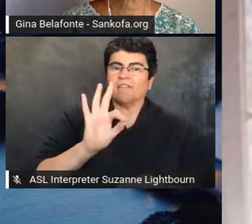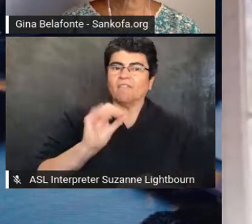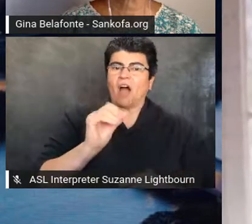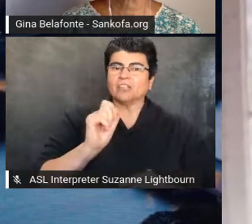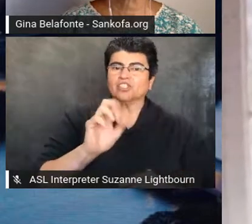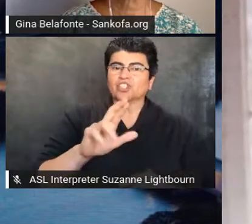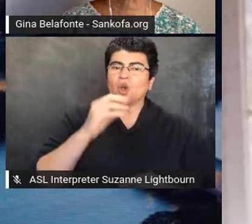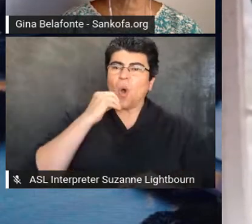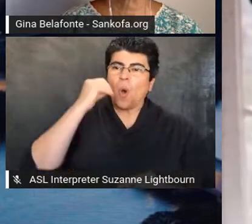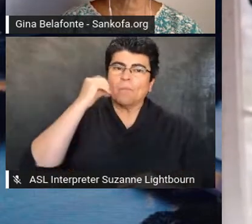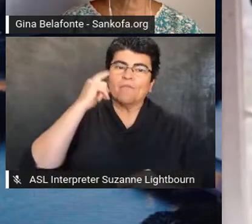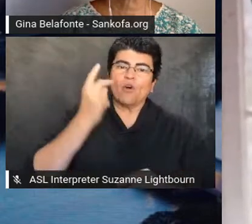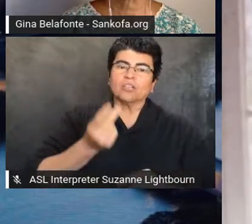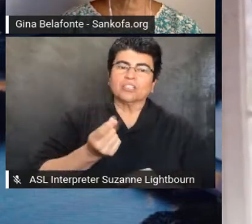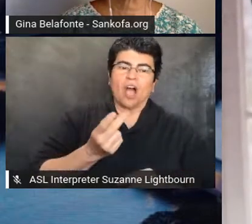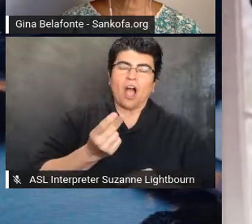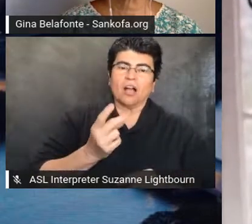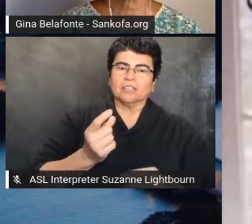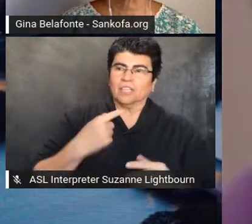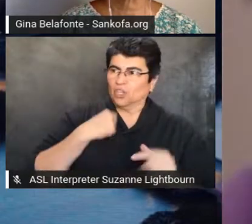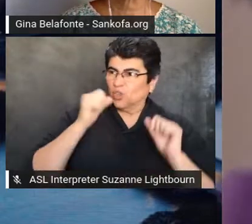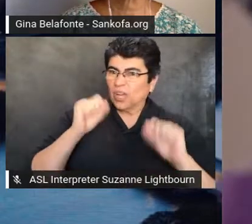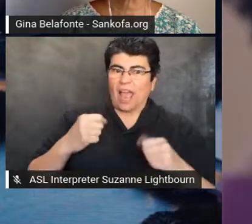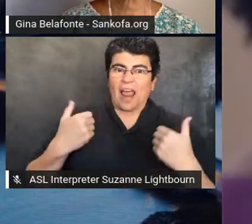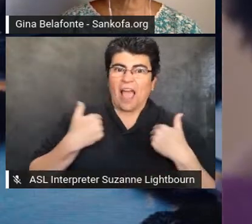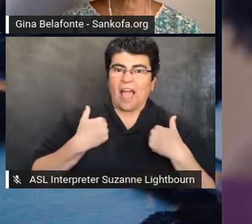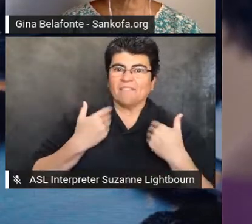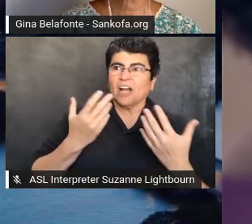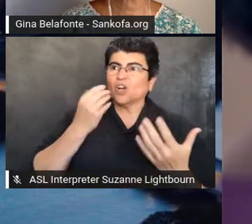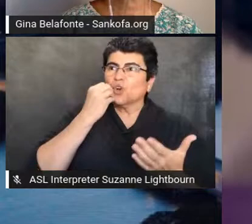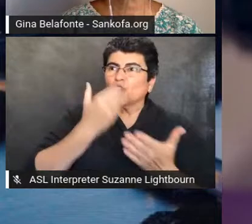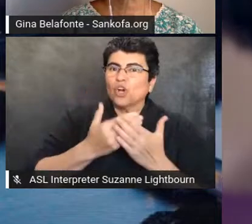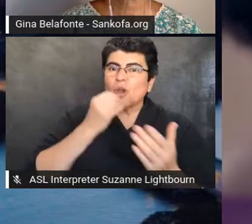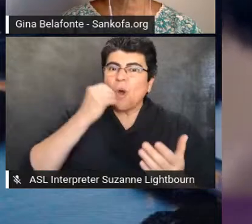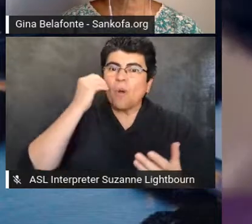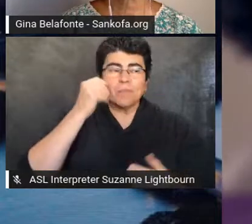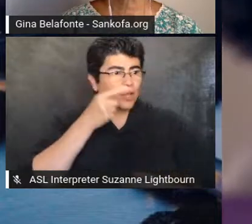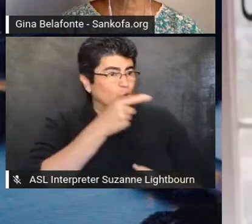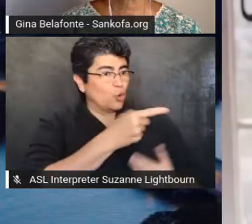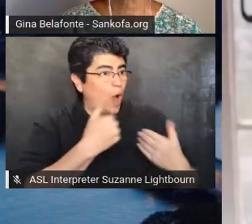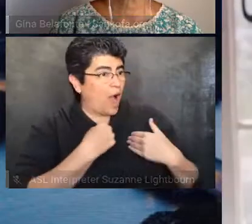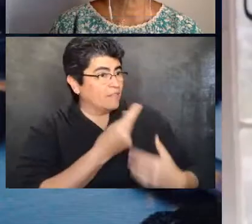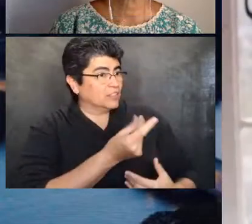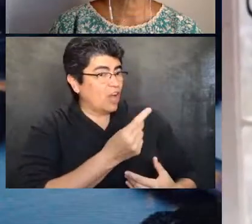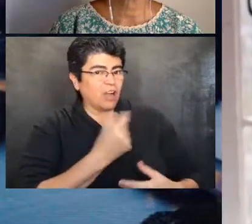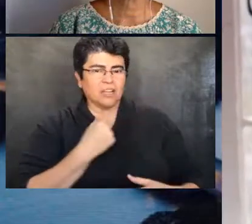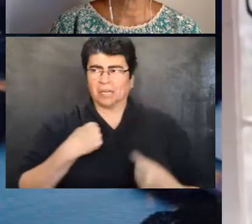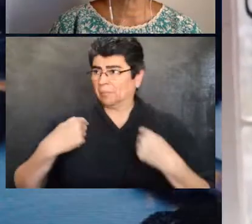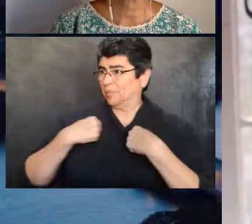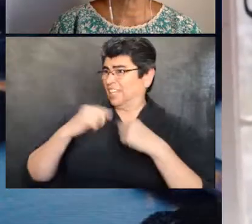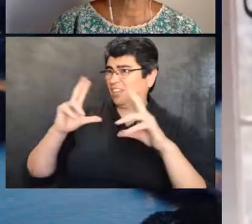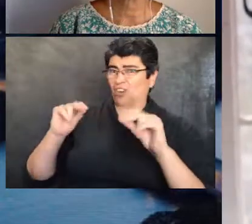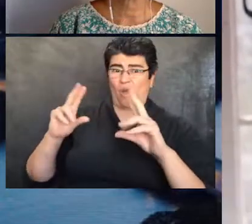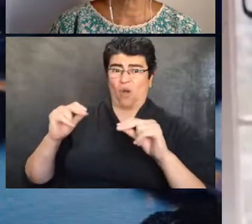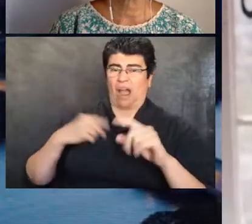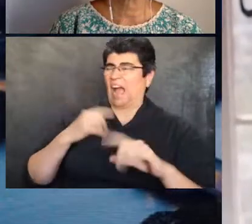she's found lots of them a really good home. Do you have a dog? Me? No, I can't stand them.